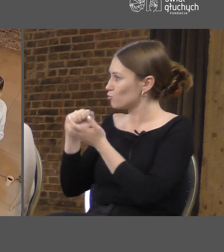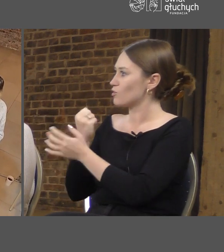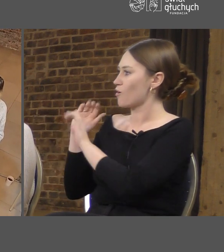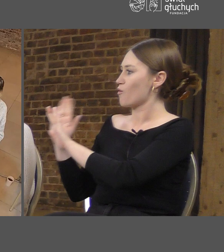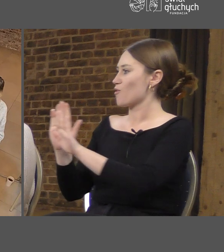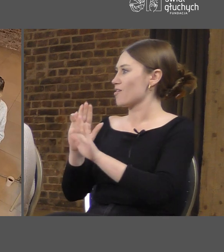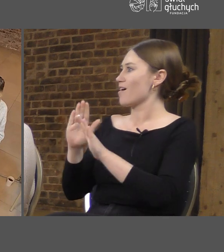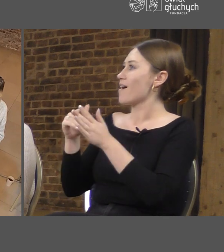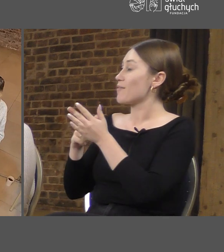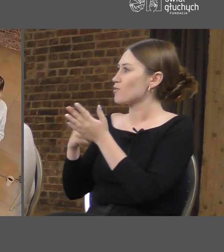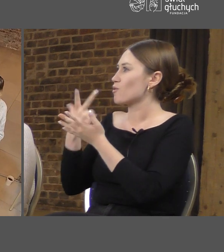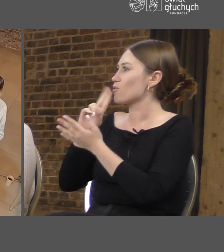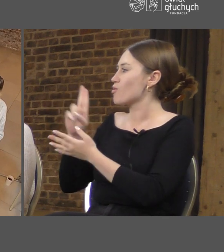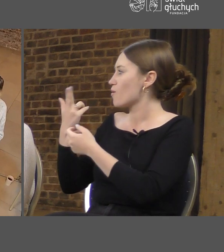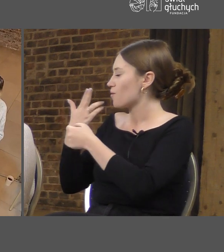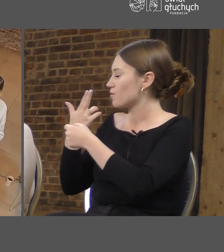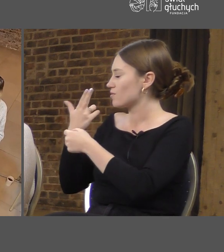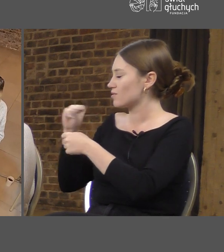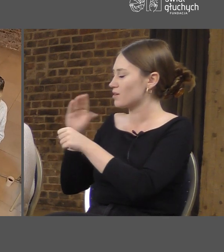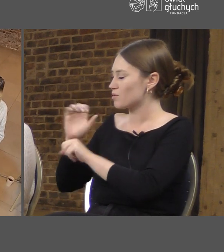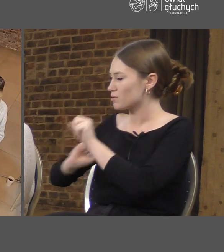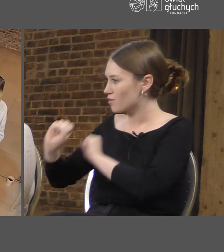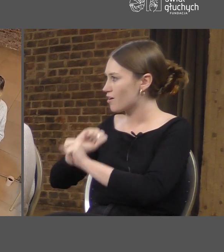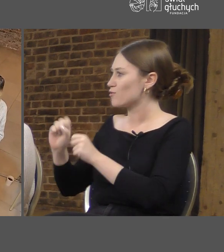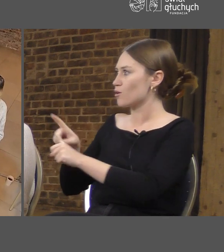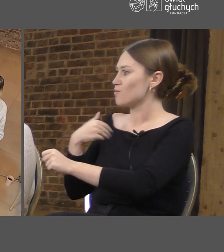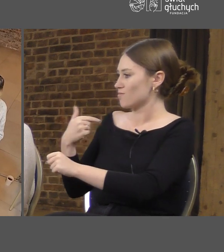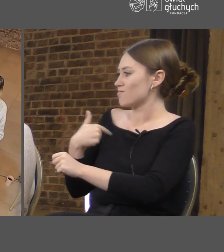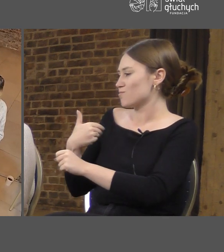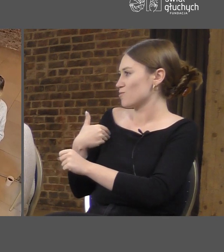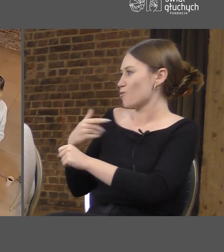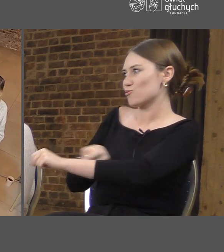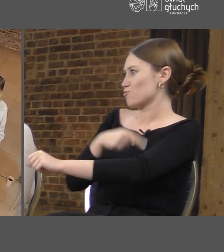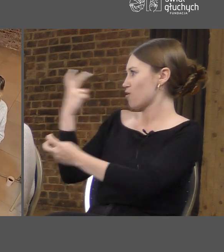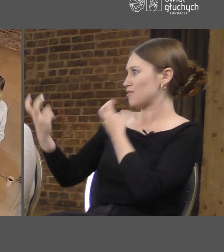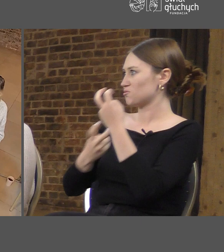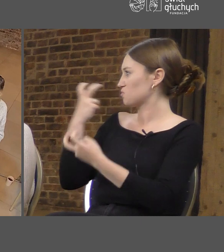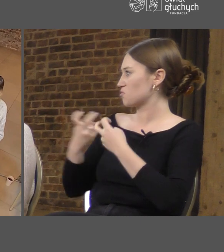Also I, as a person with a disability I was looking for a job for a long time. This is actually in Poland -